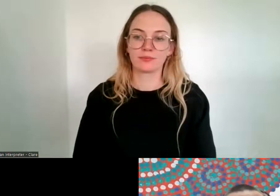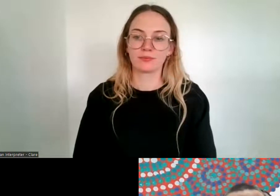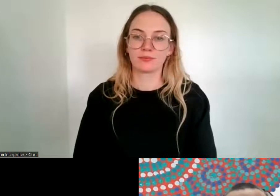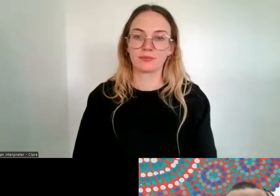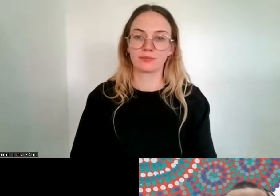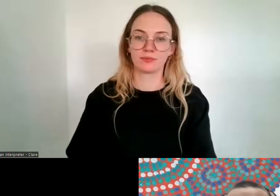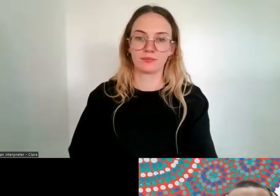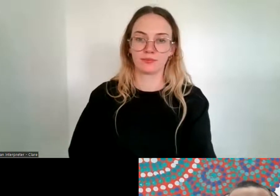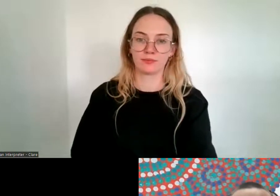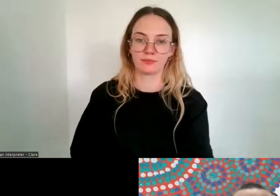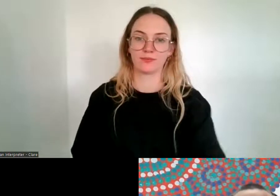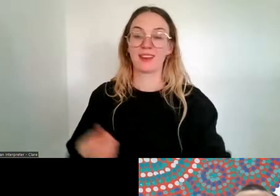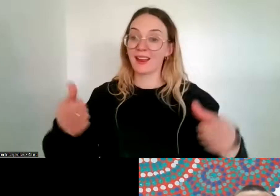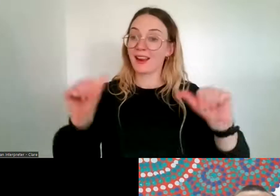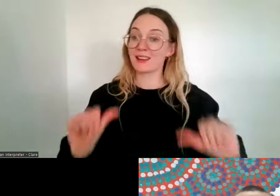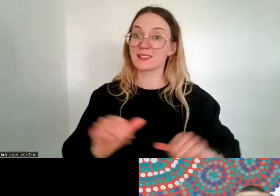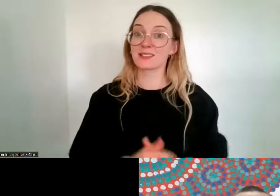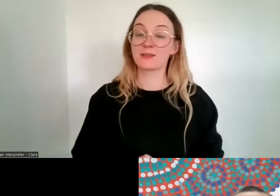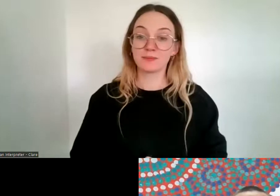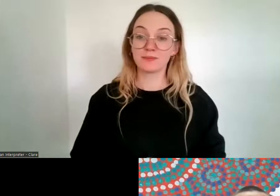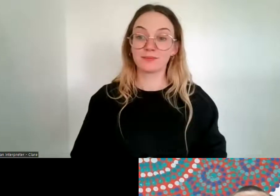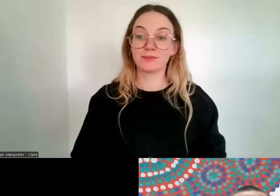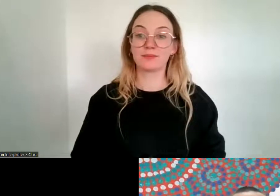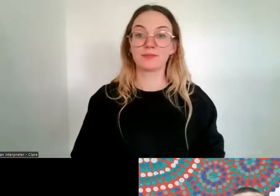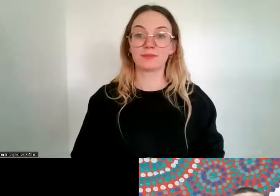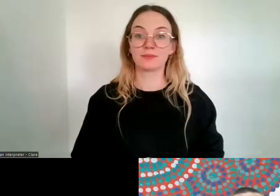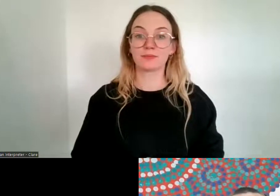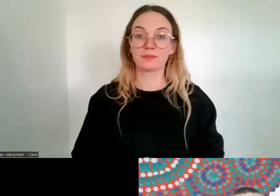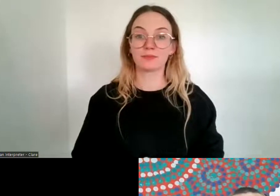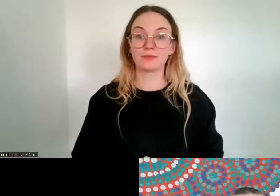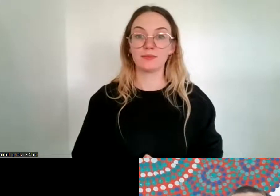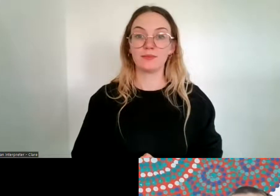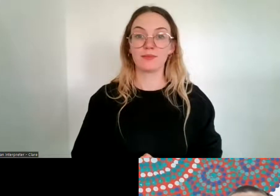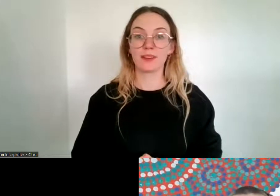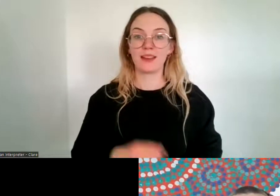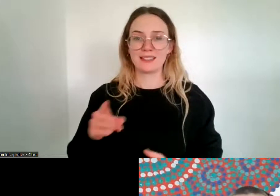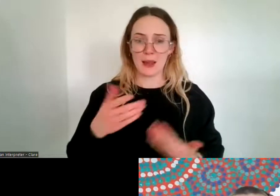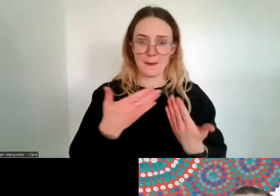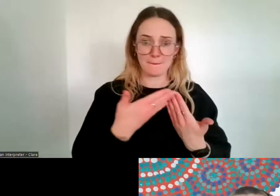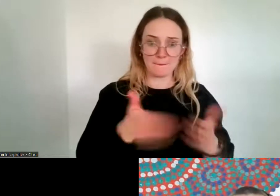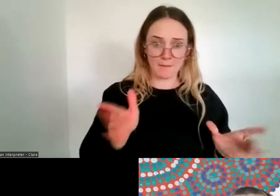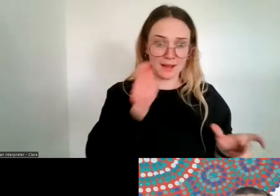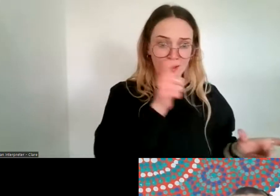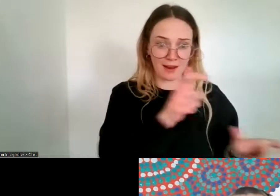Steve: The next question: is the public guardian the same as the Public Trustee?